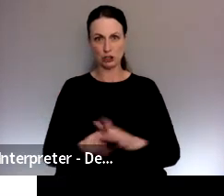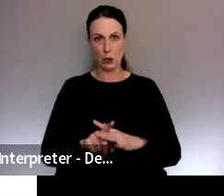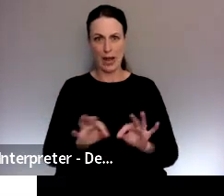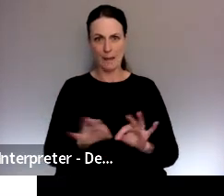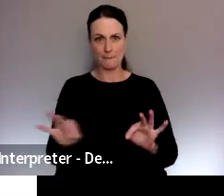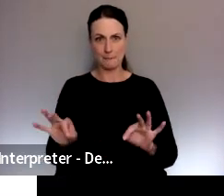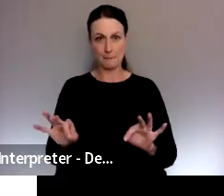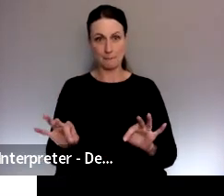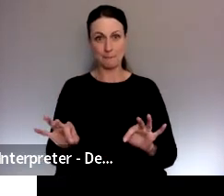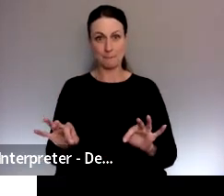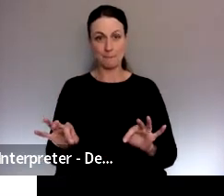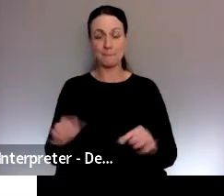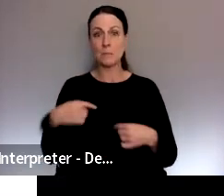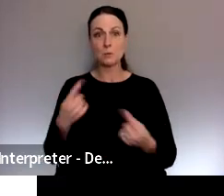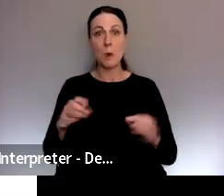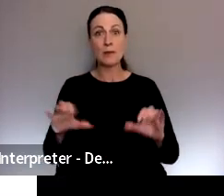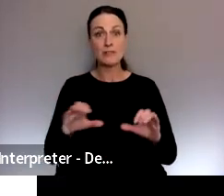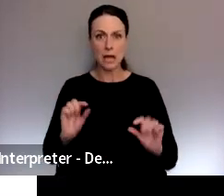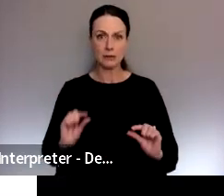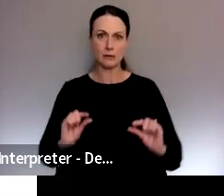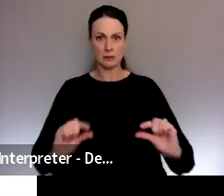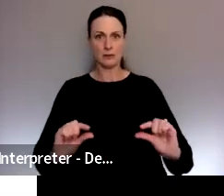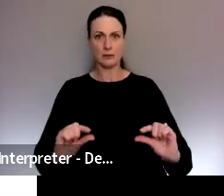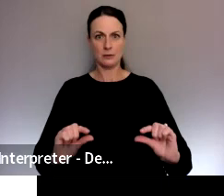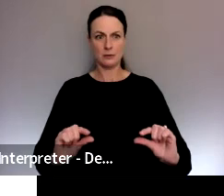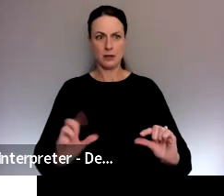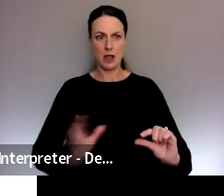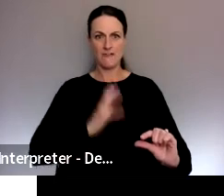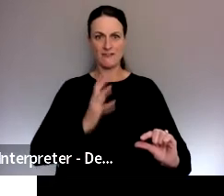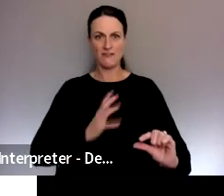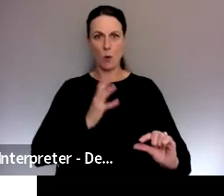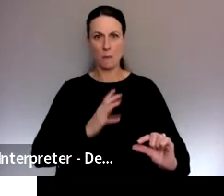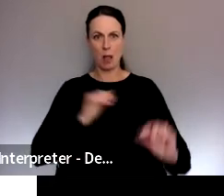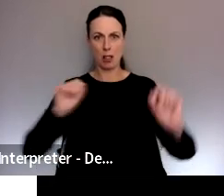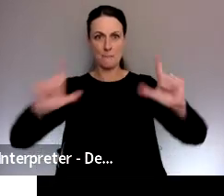because what we have done is inserted a formal box